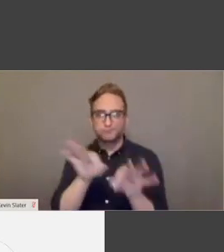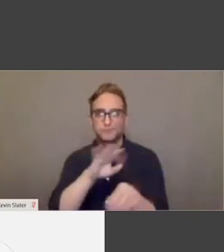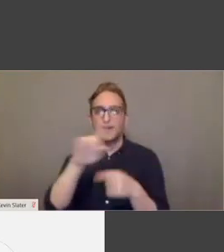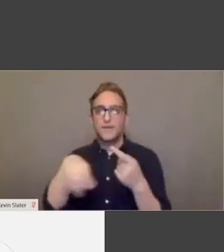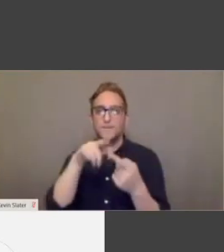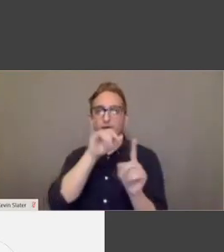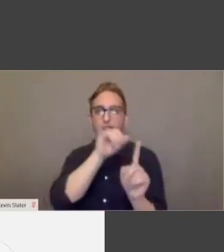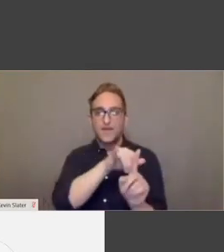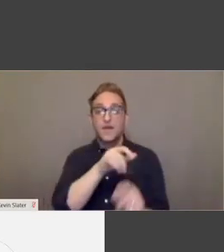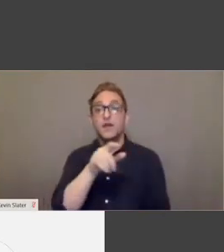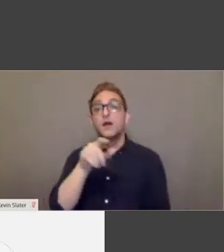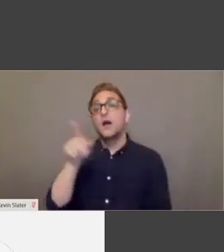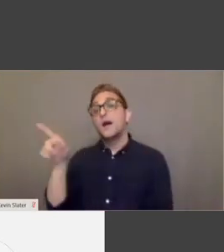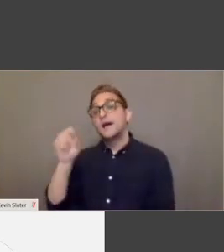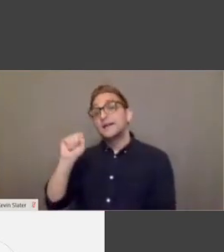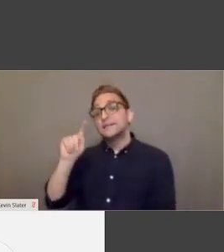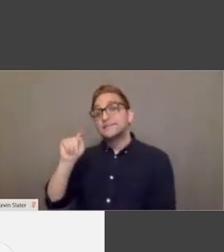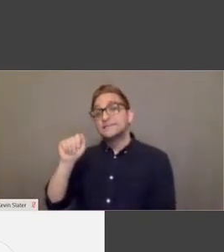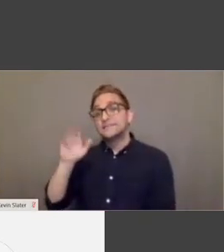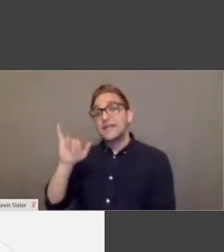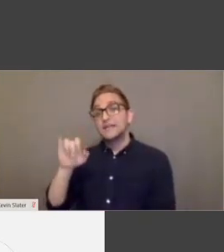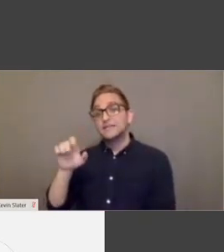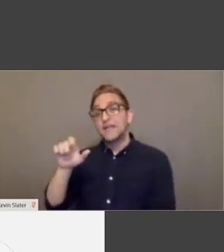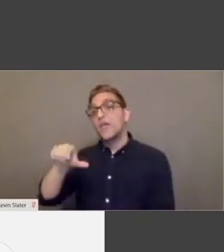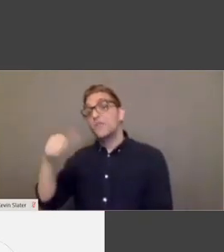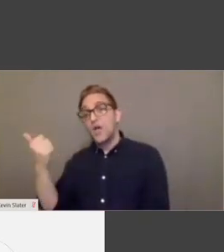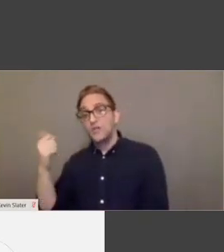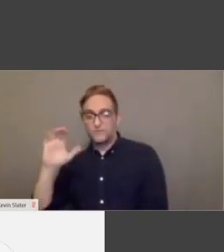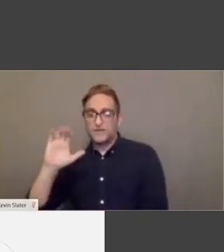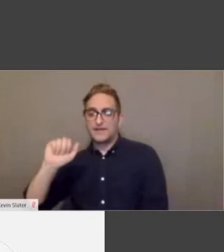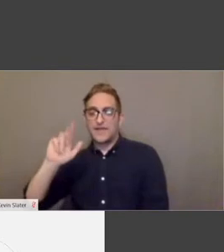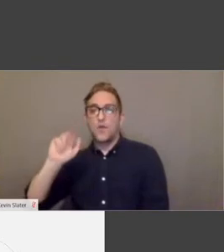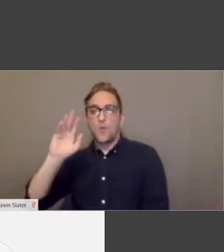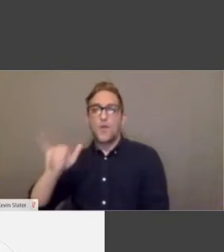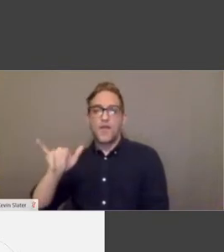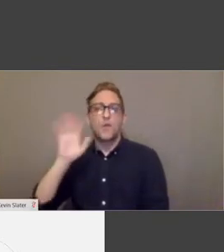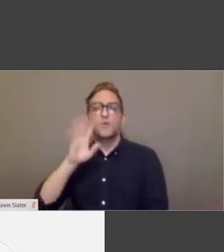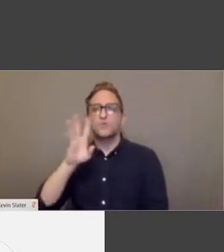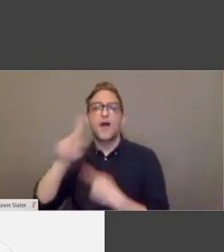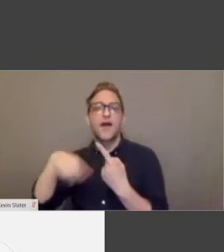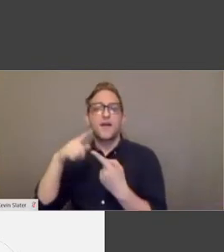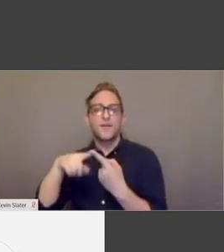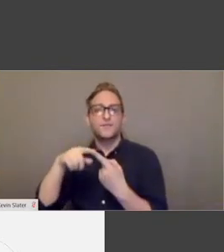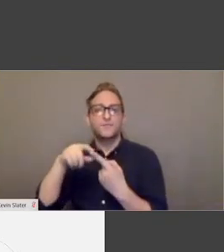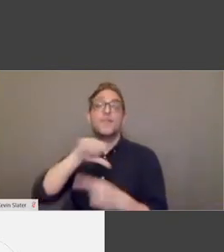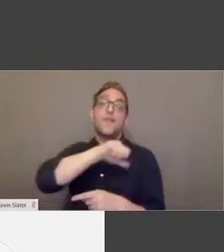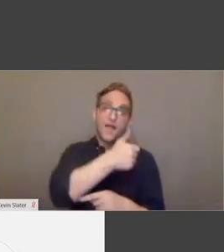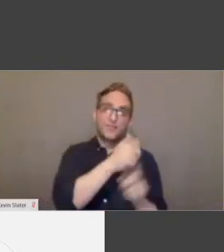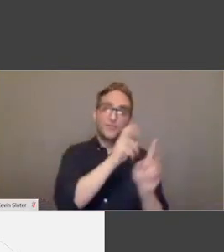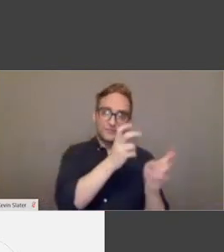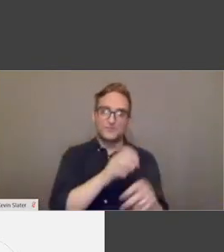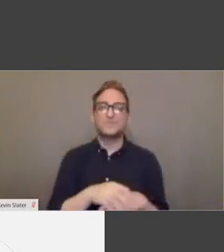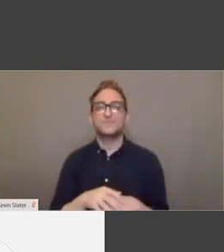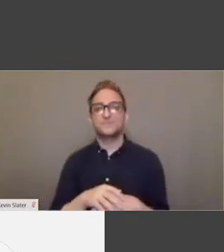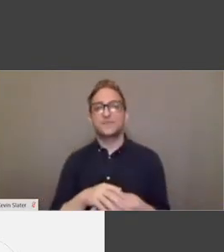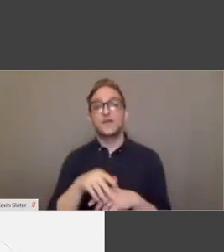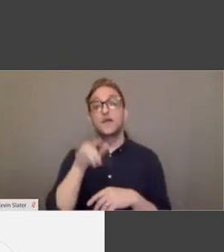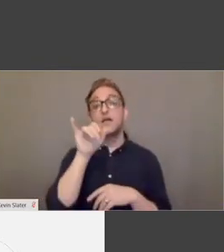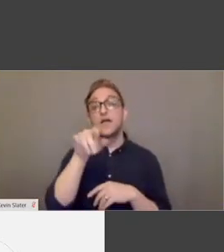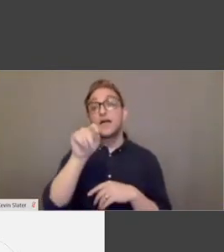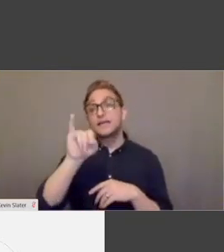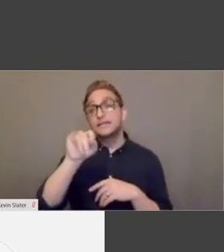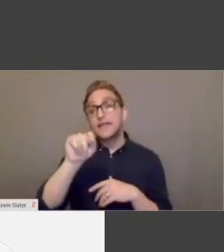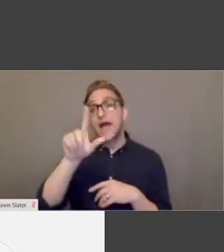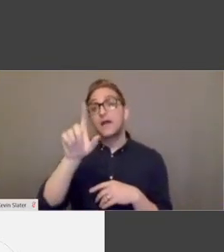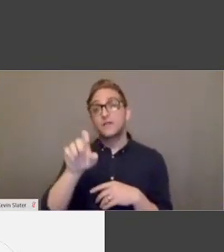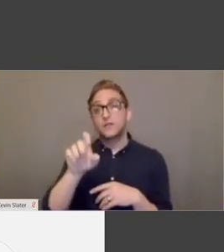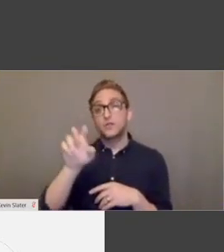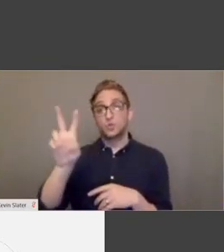Title 1 that deals with employment. So Title II of the ADA that covers local and